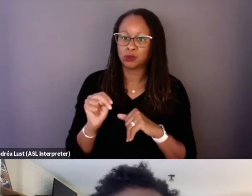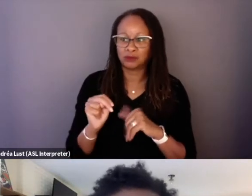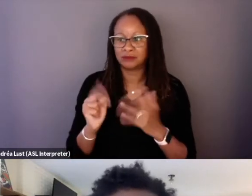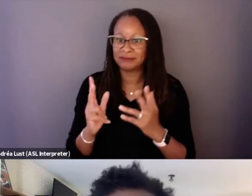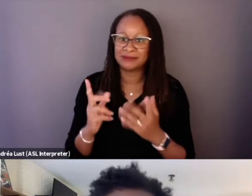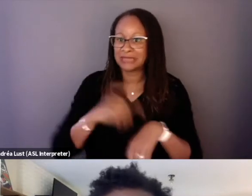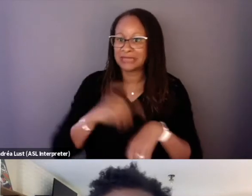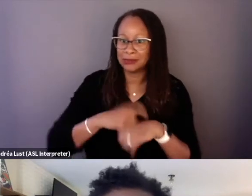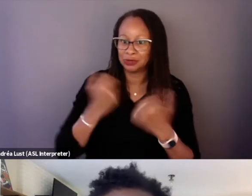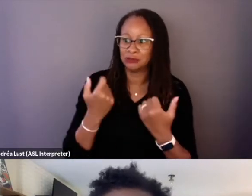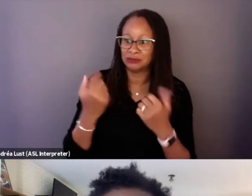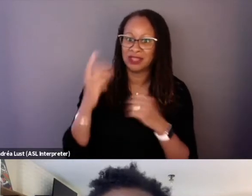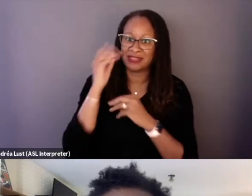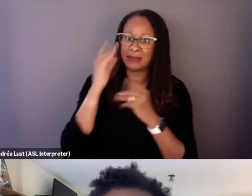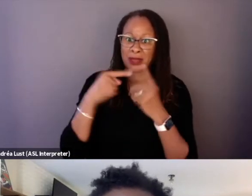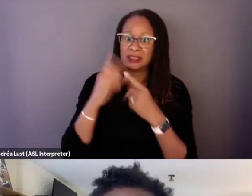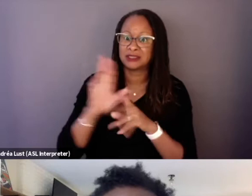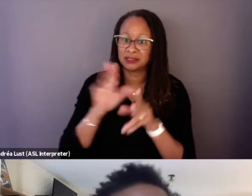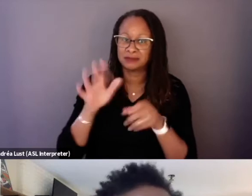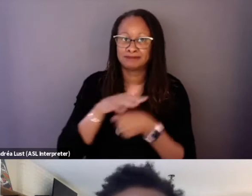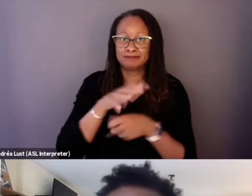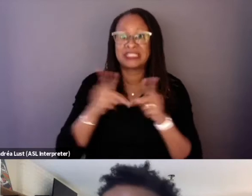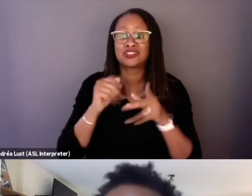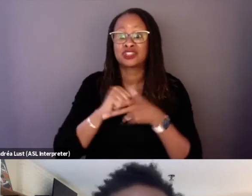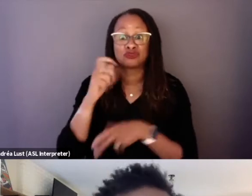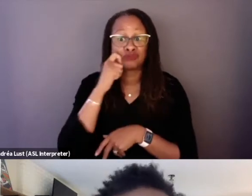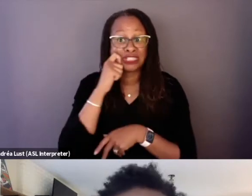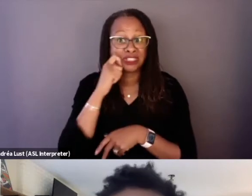And there had been articles and, you know,